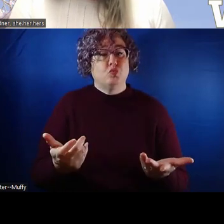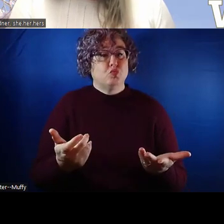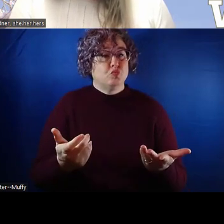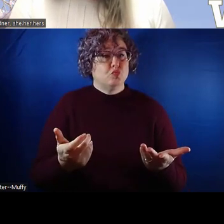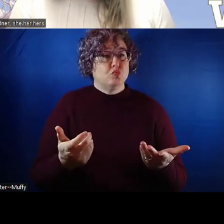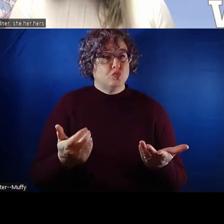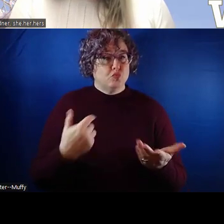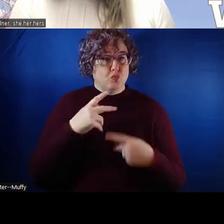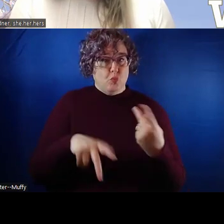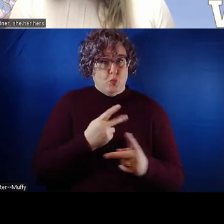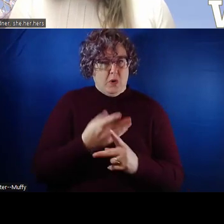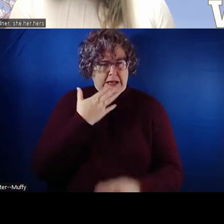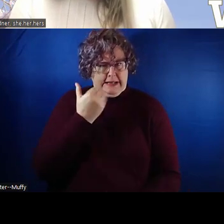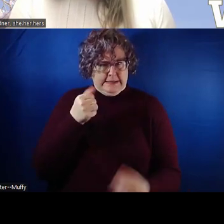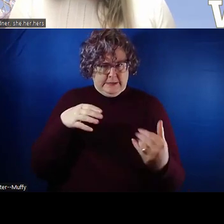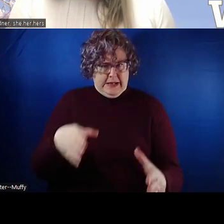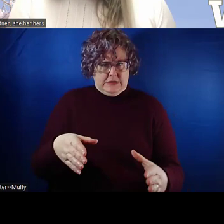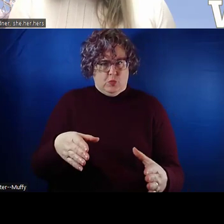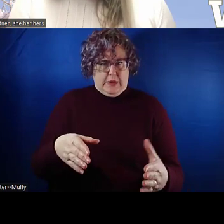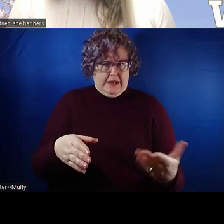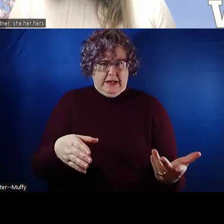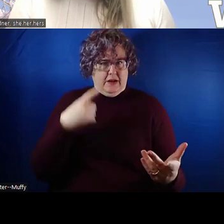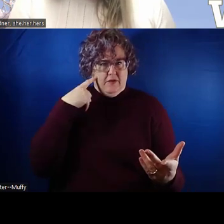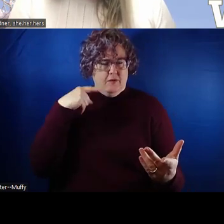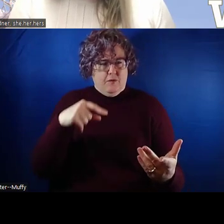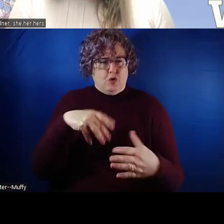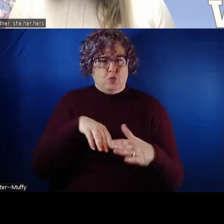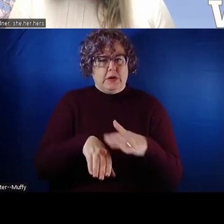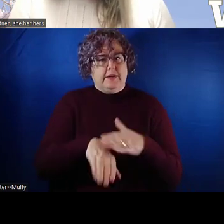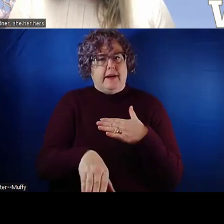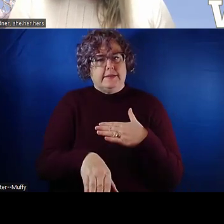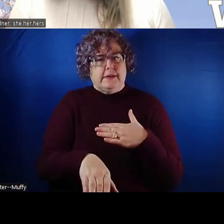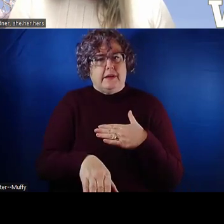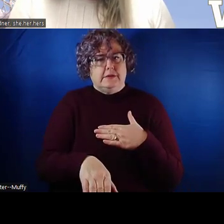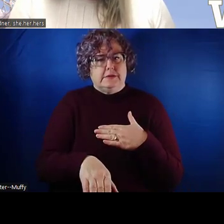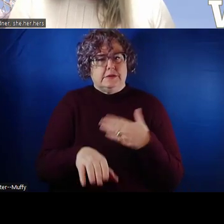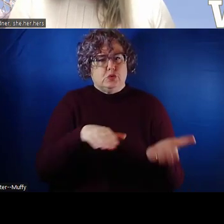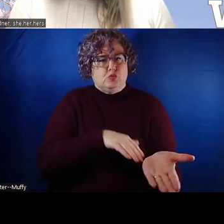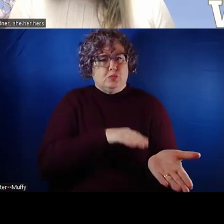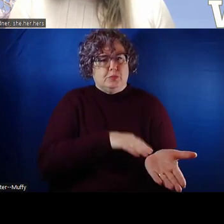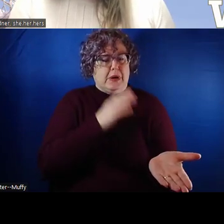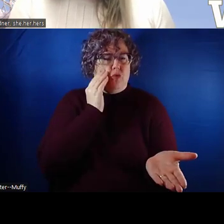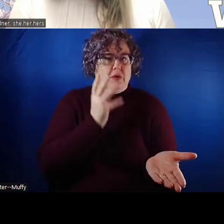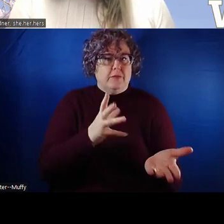what is the best way for you to get access to medical information or written information?